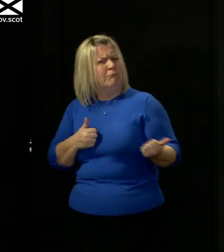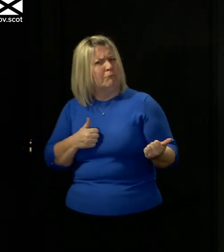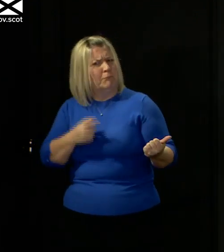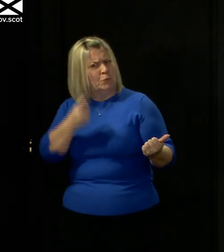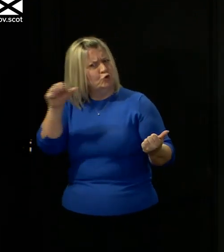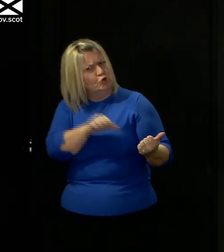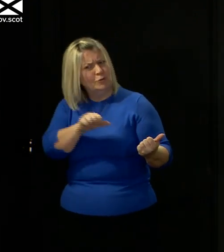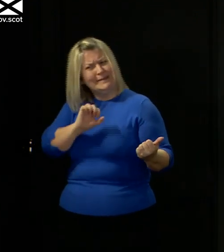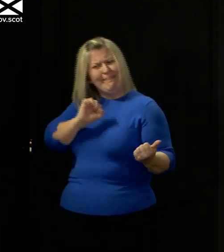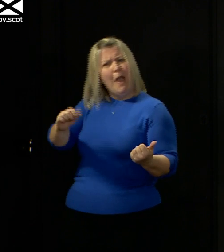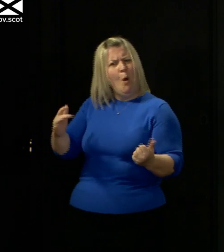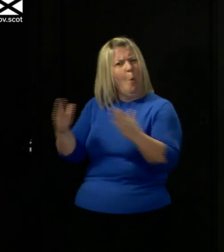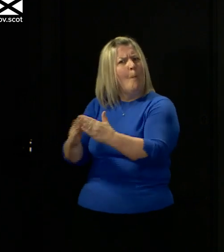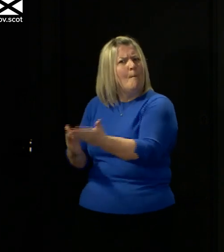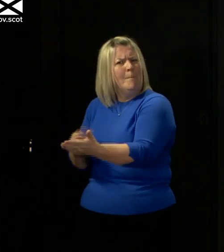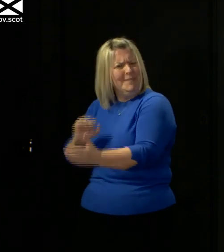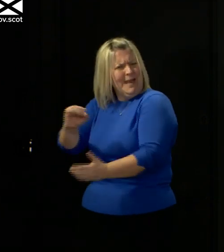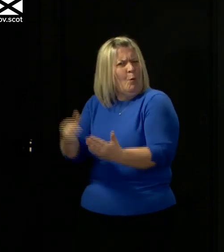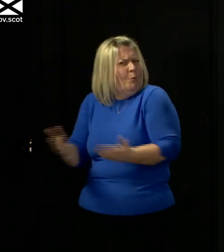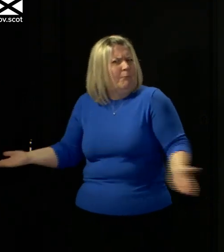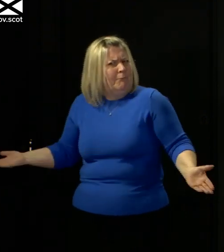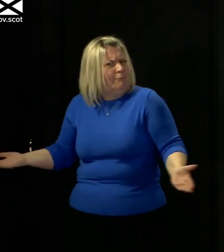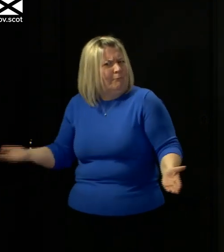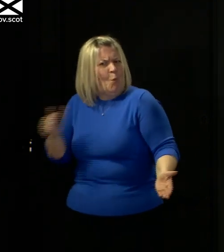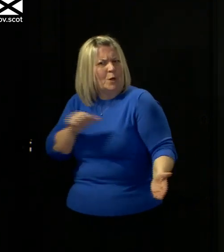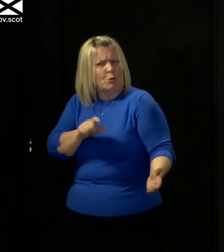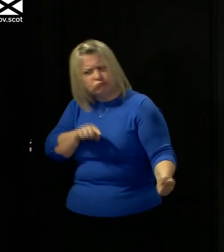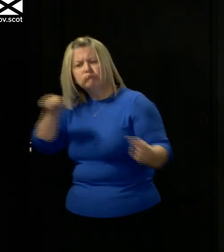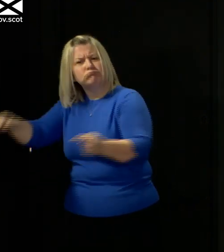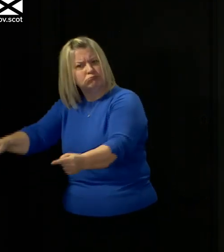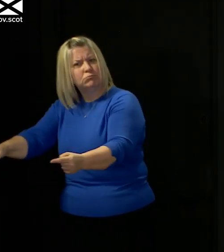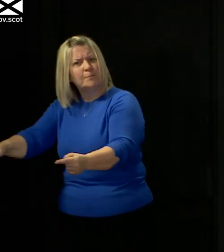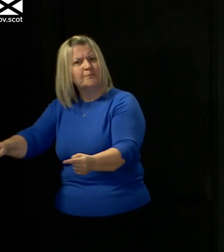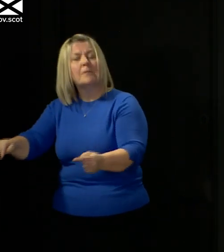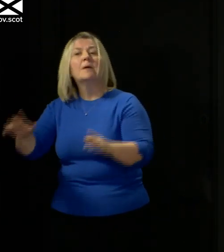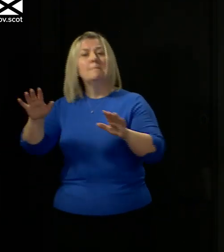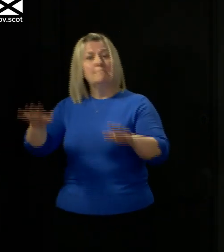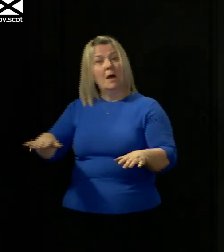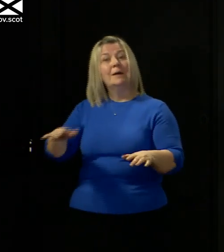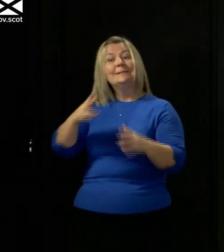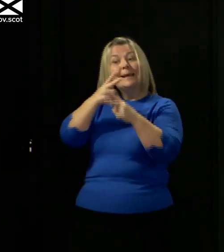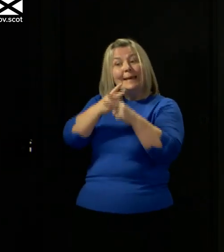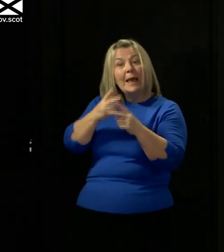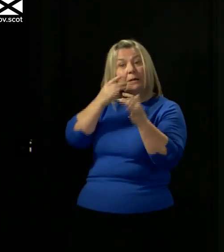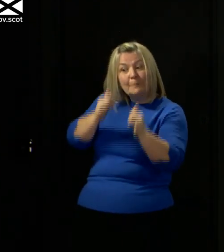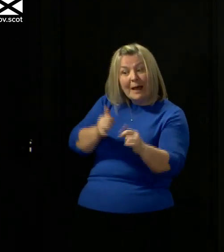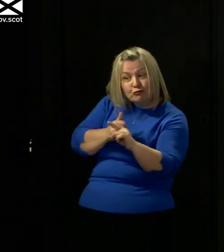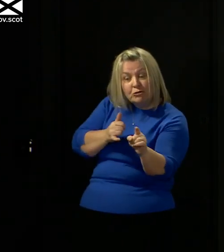control it must be followed and that's for public health directors health protection teams and the care inspectorate to ensure it's happening